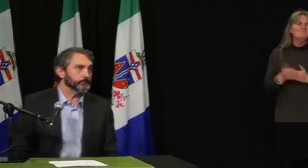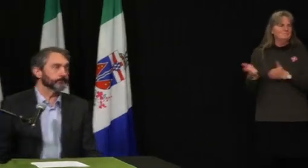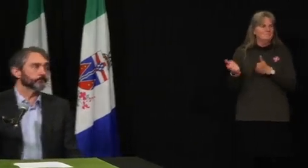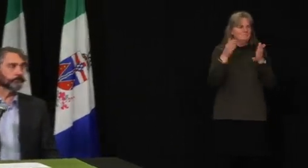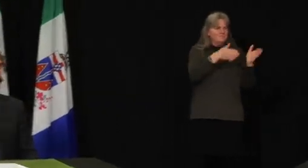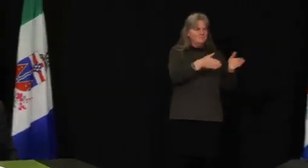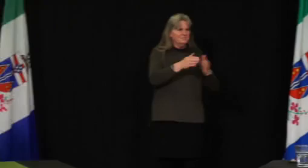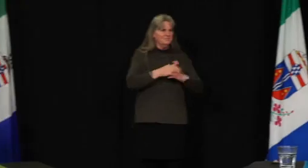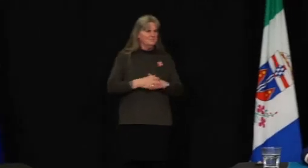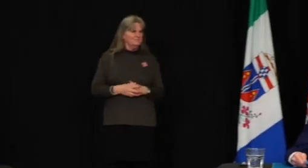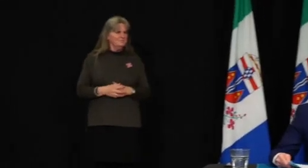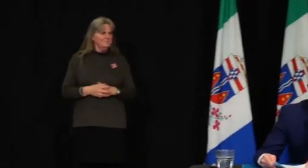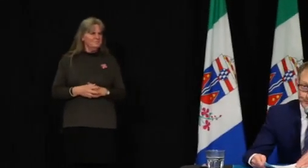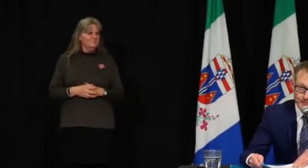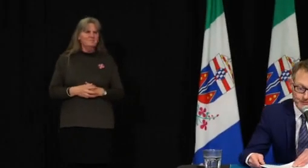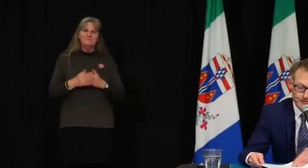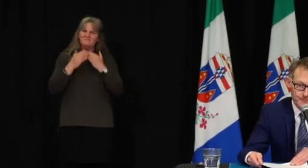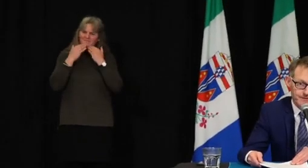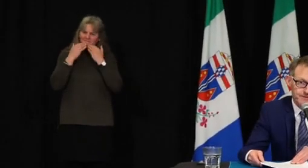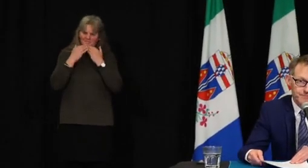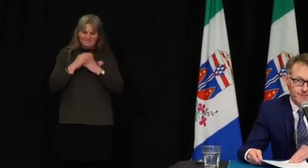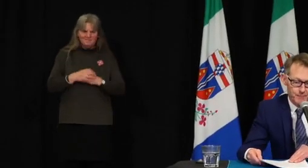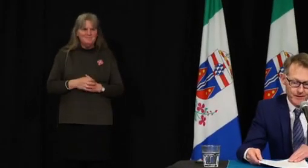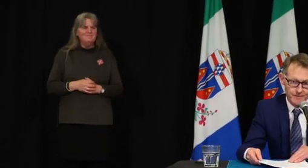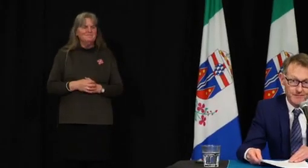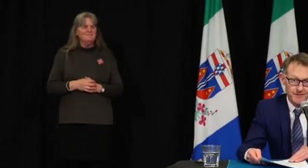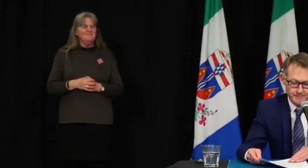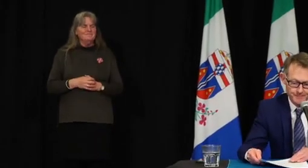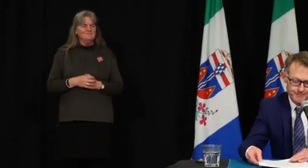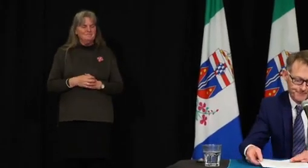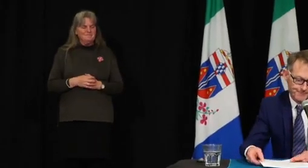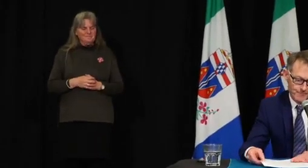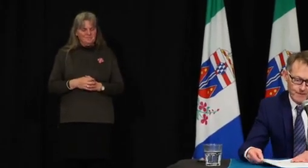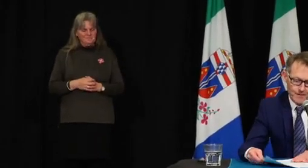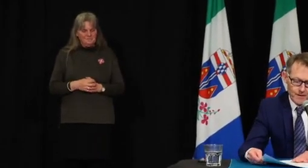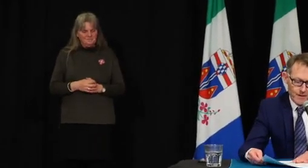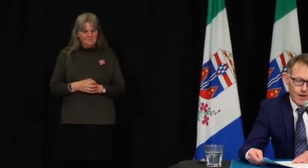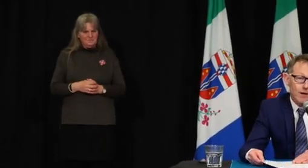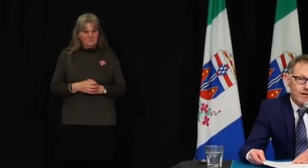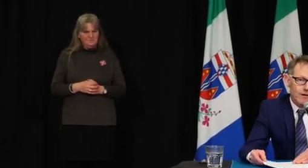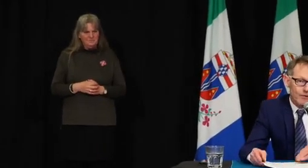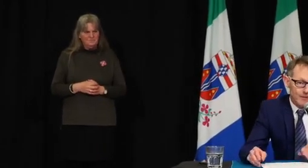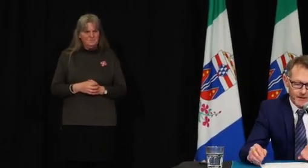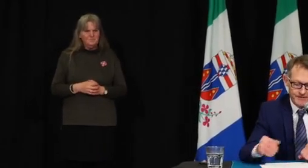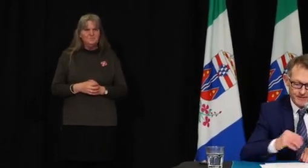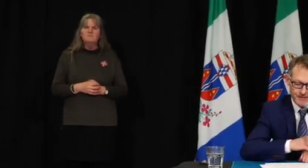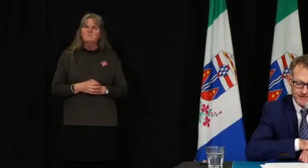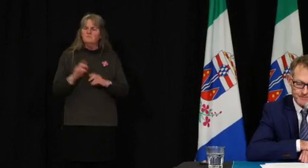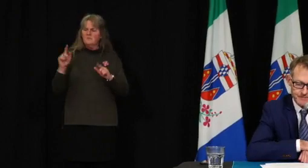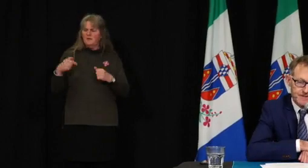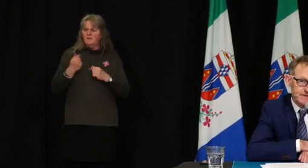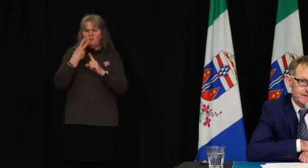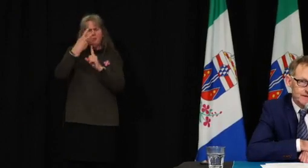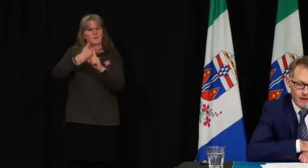Dr Hanley? Thank you, premier. Over the past few months, we